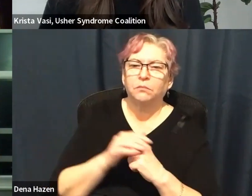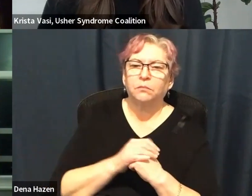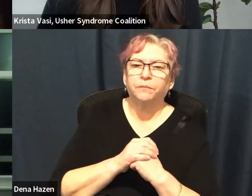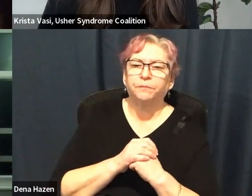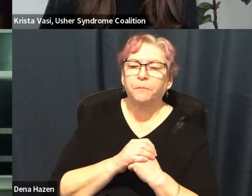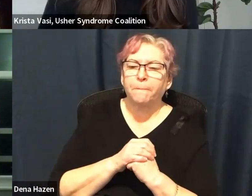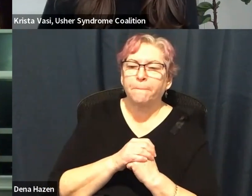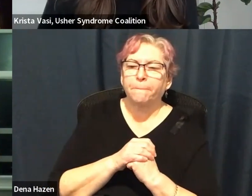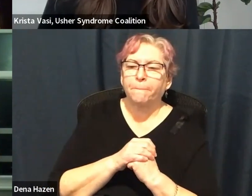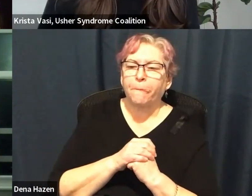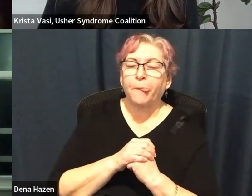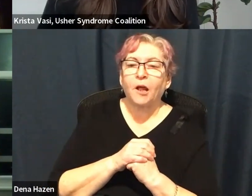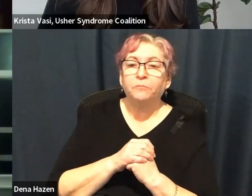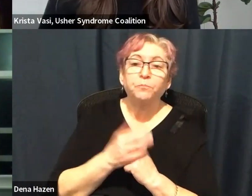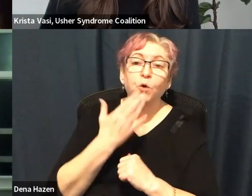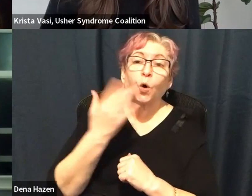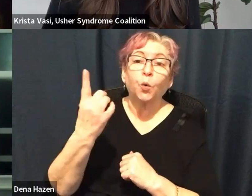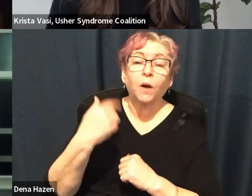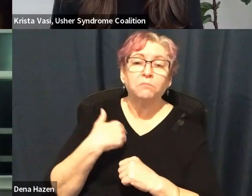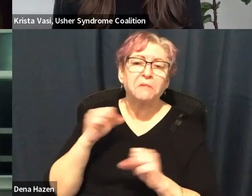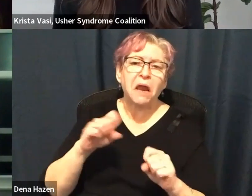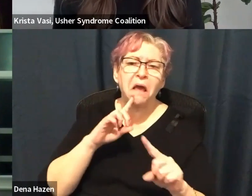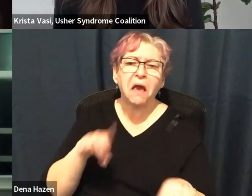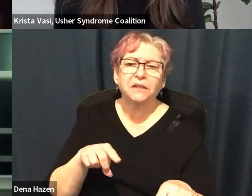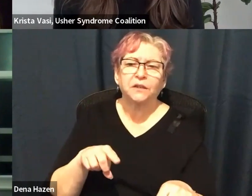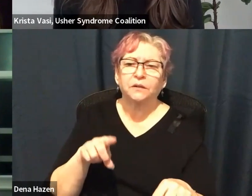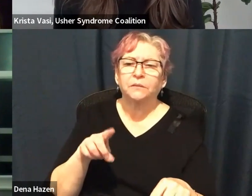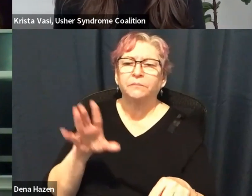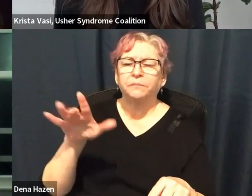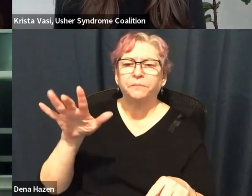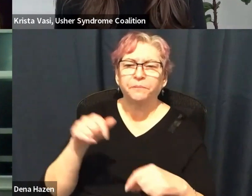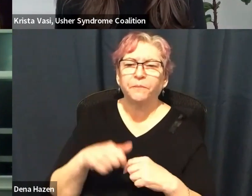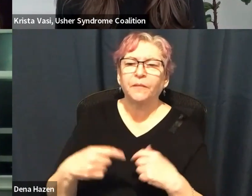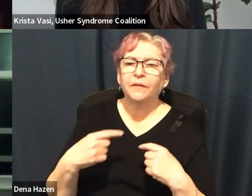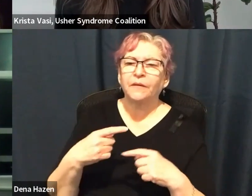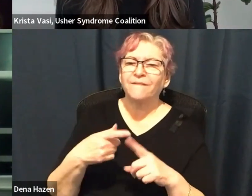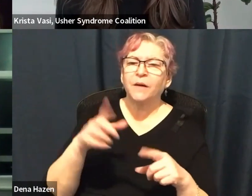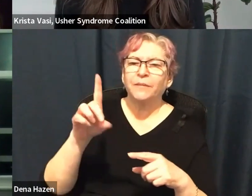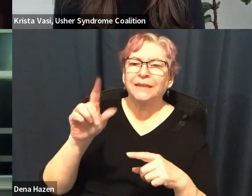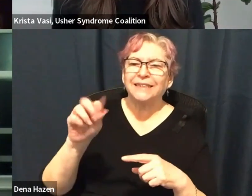This is quite a good one at which I can answer, Doreen. This is from David, "I have the USH2A gene.